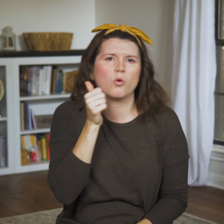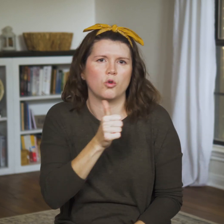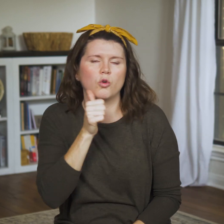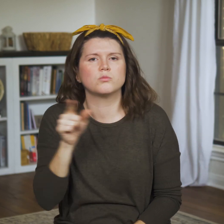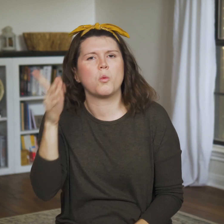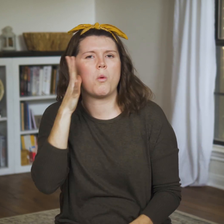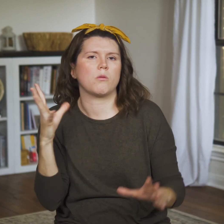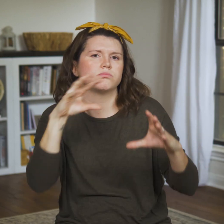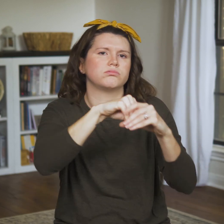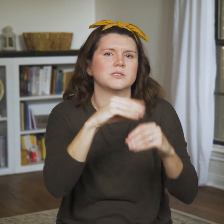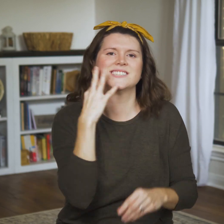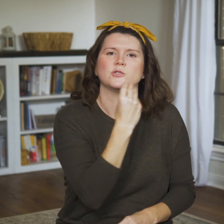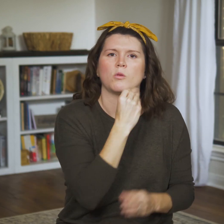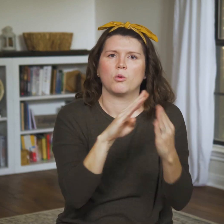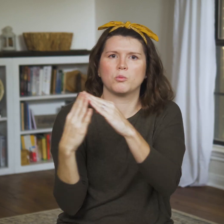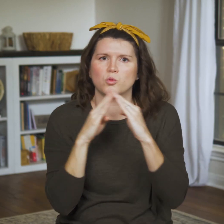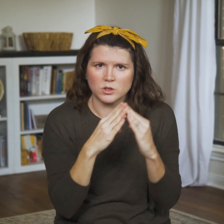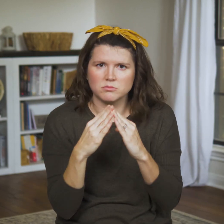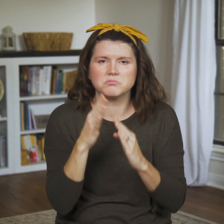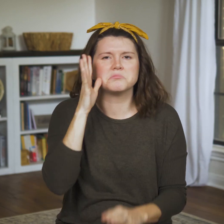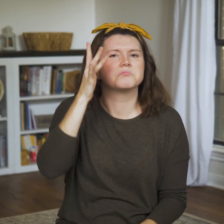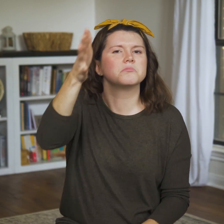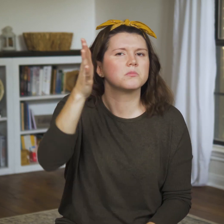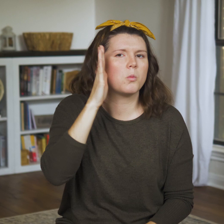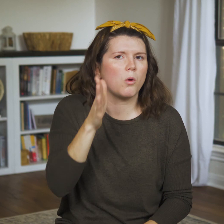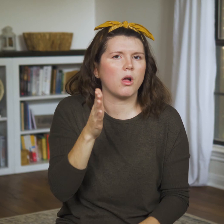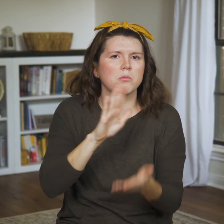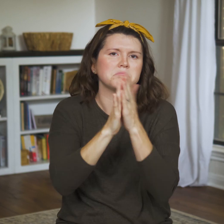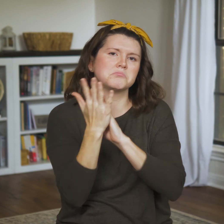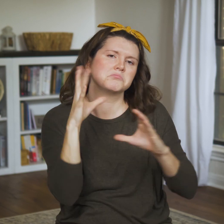then God tells them how to divide it between warriors,